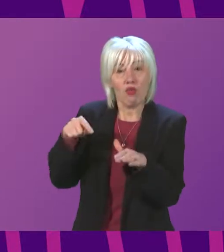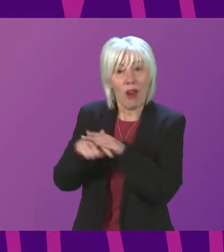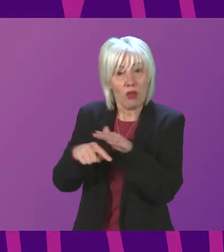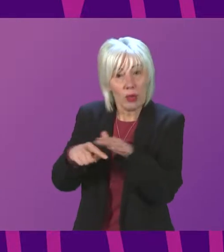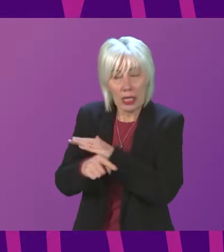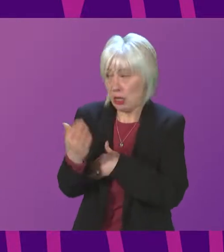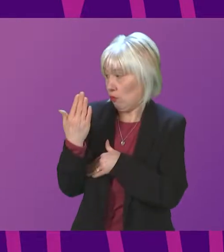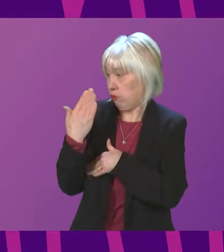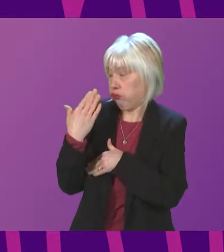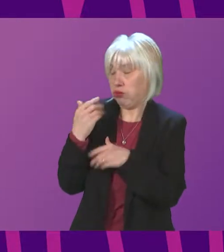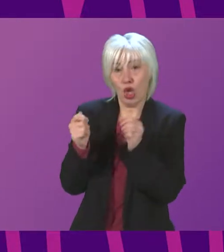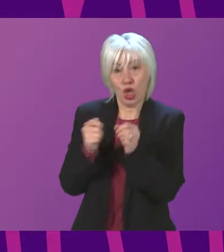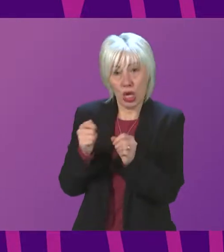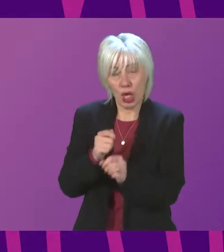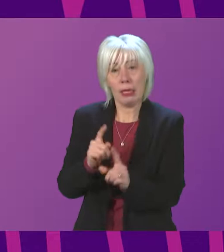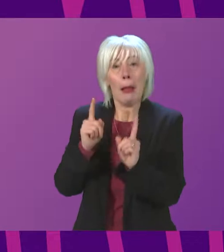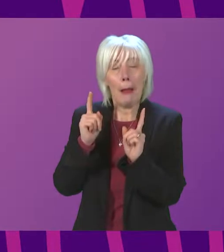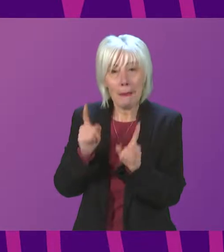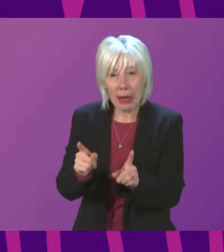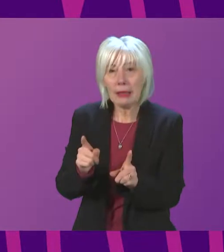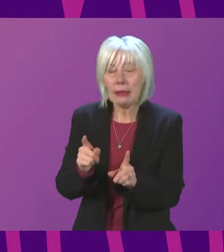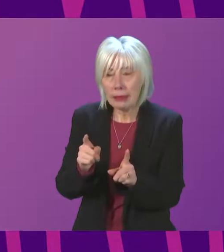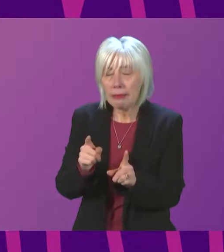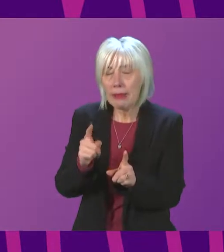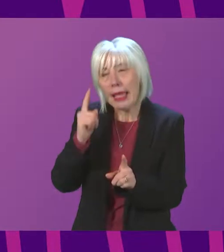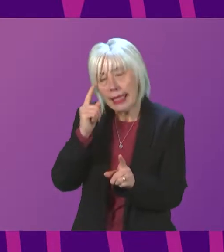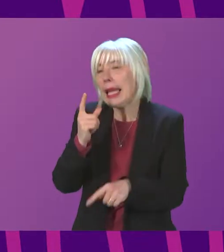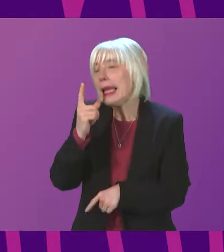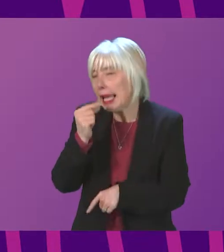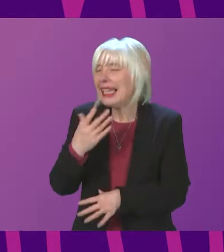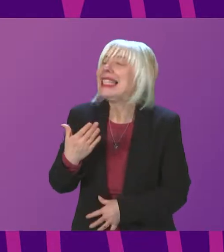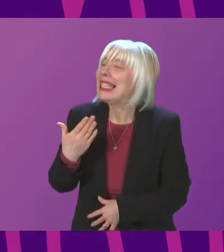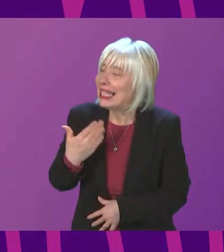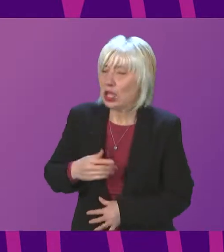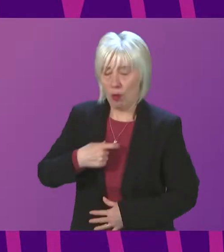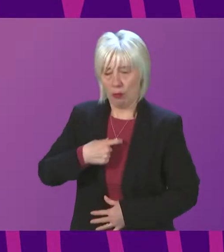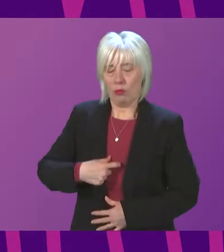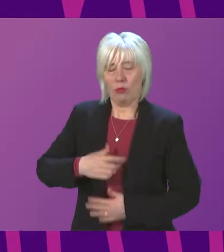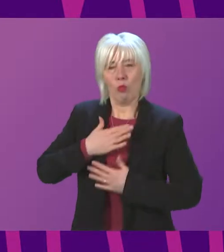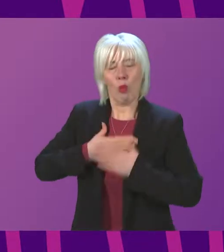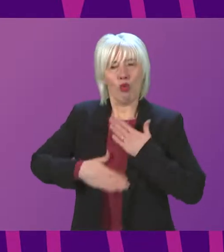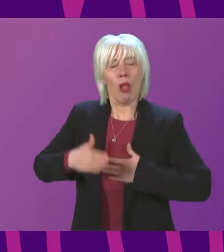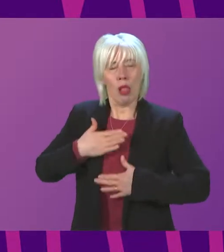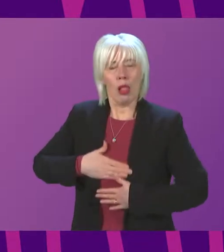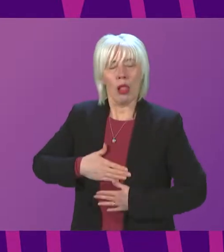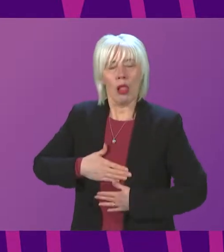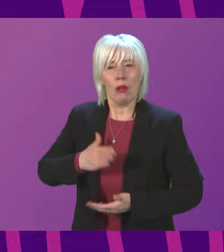few days but, on a moral, humanitarian basis, that can and needs to go much further.